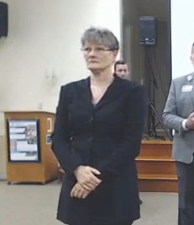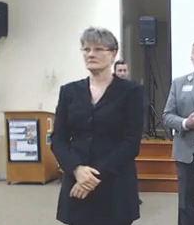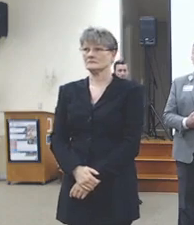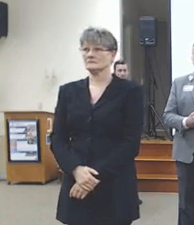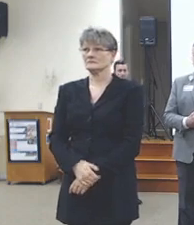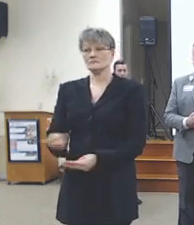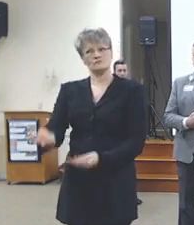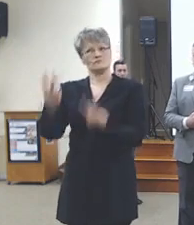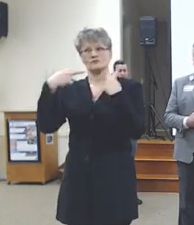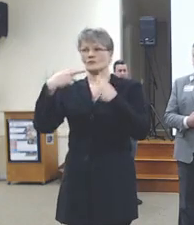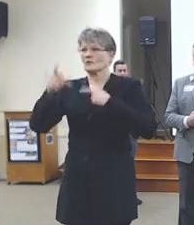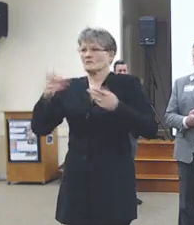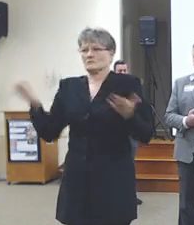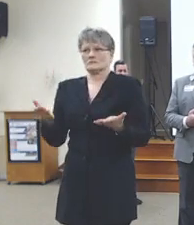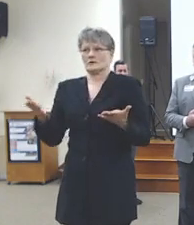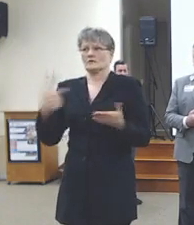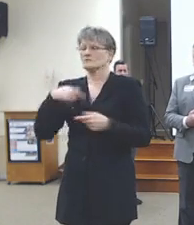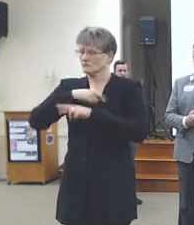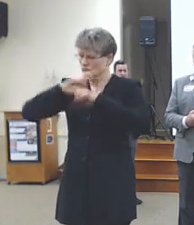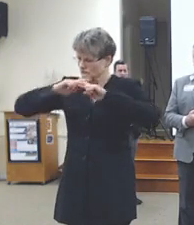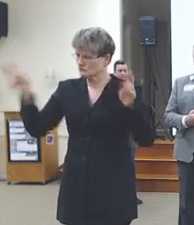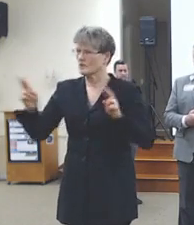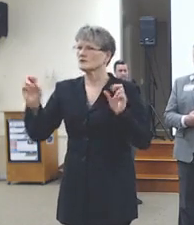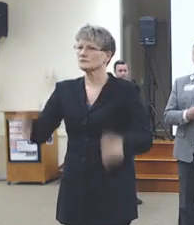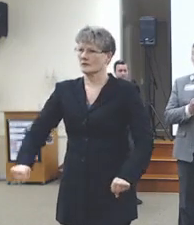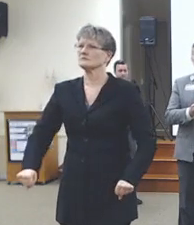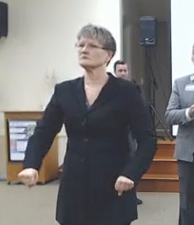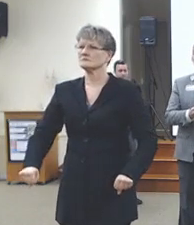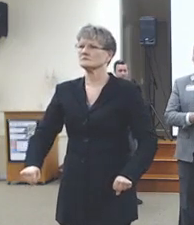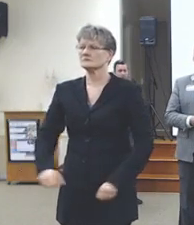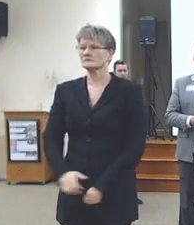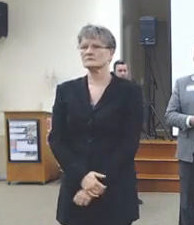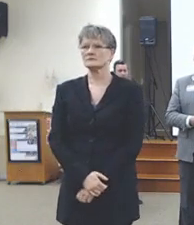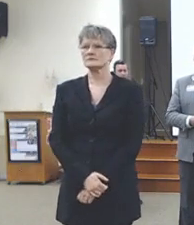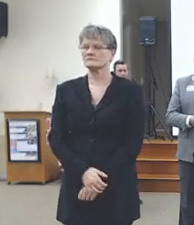as ready as we can be and the same thing goes for protective